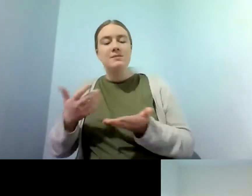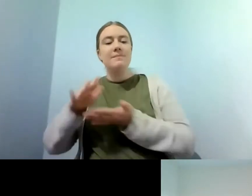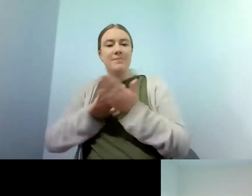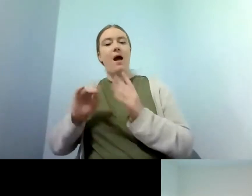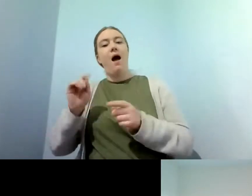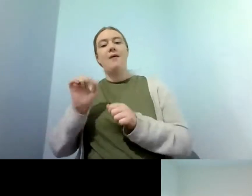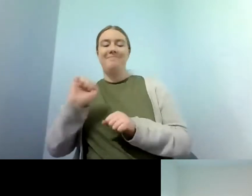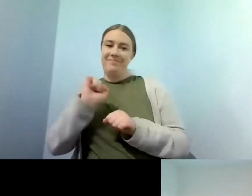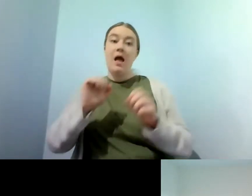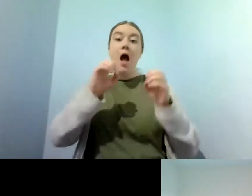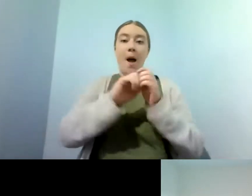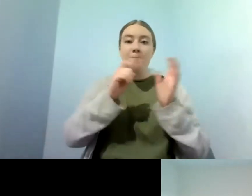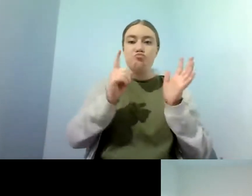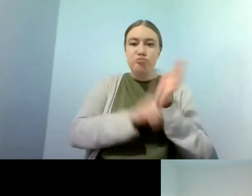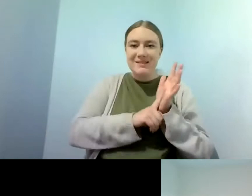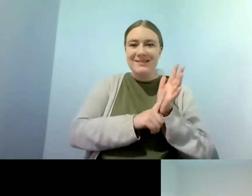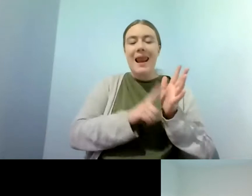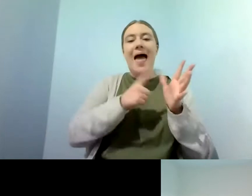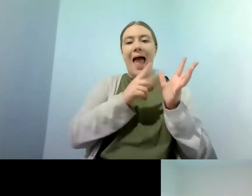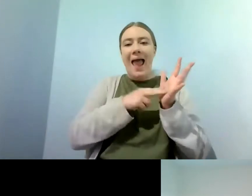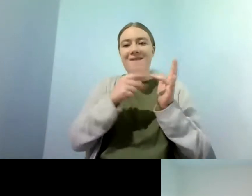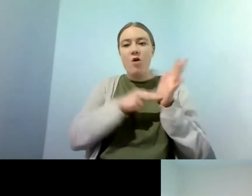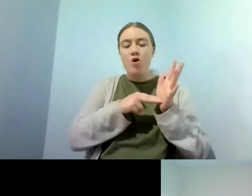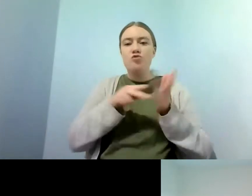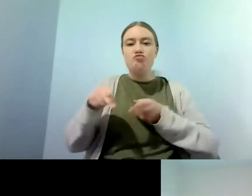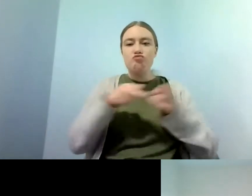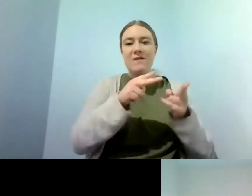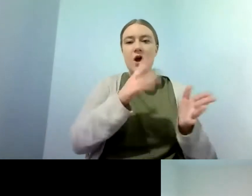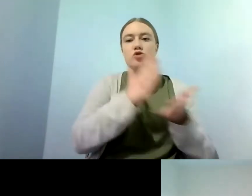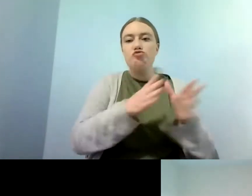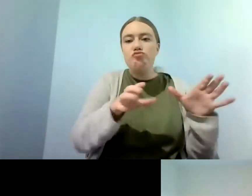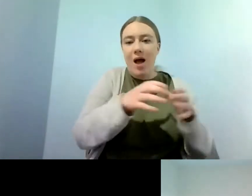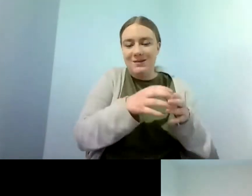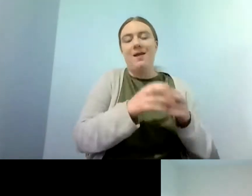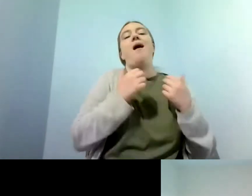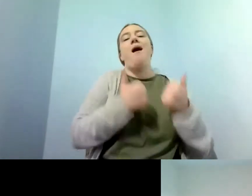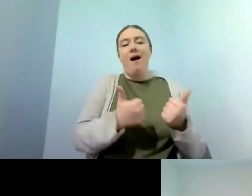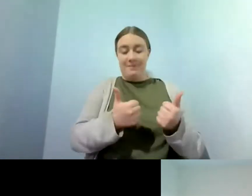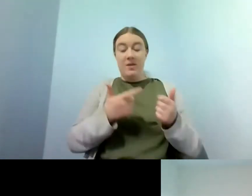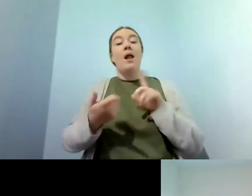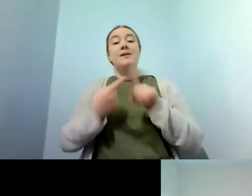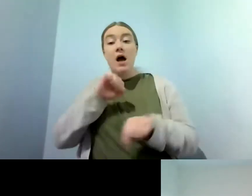so it's the bristol avon rivers trust and so in answer to the question i would say if you are